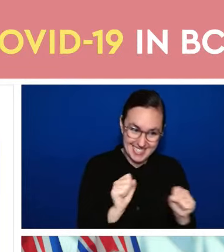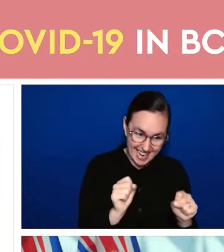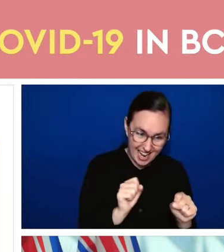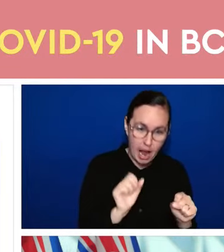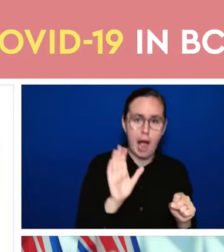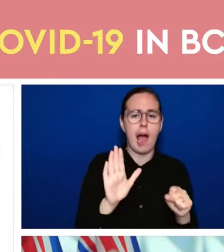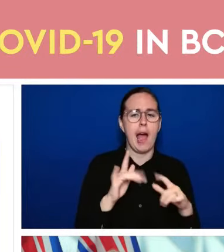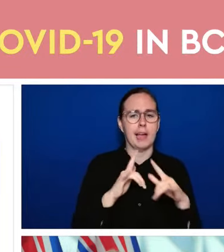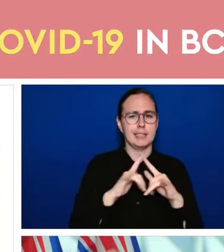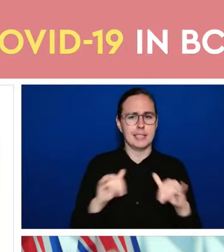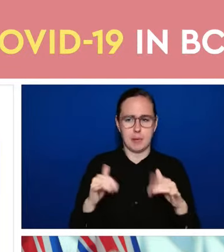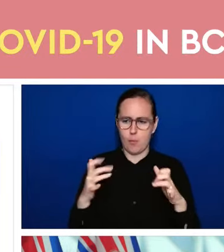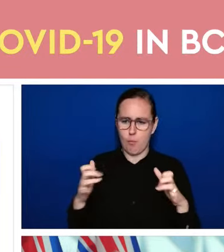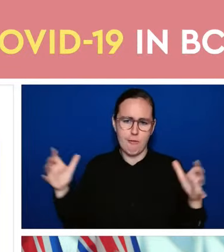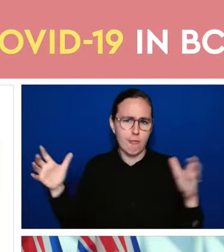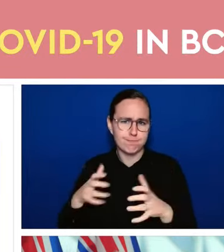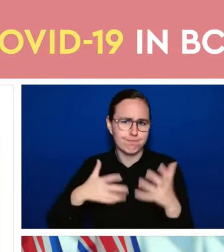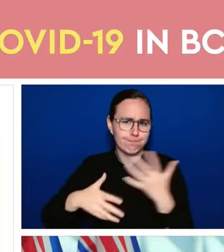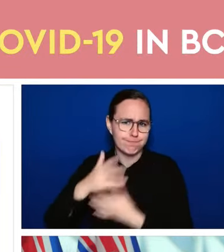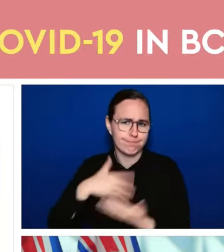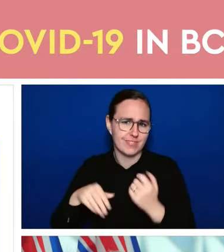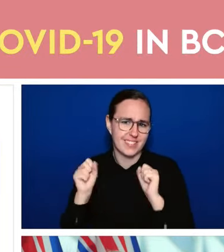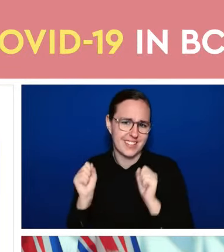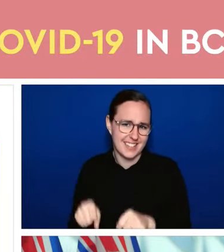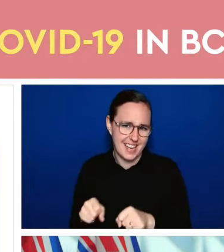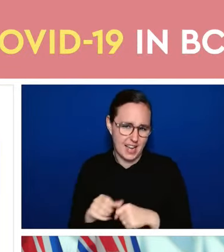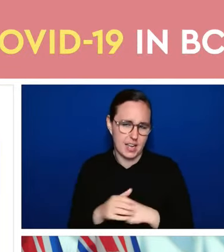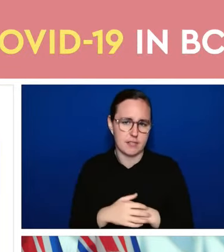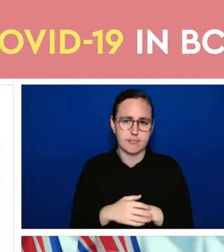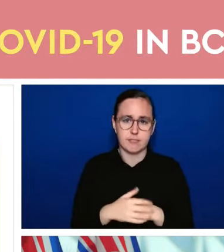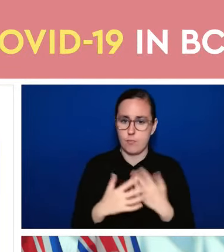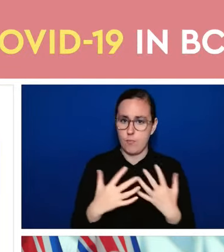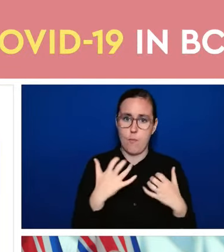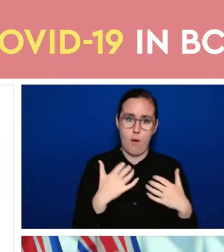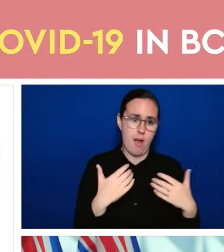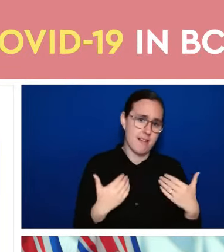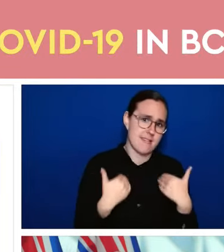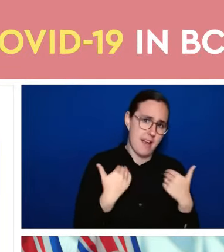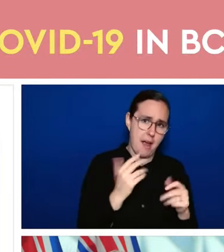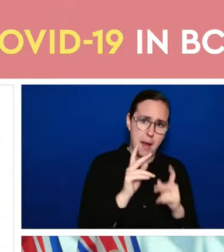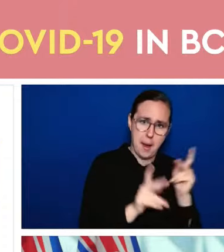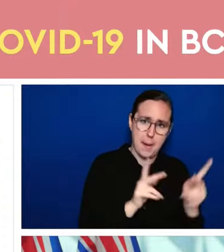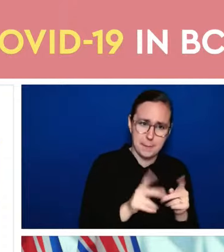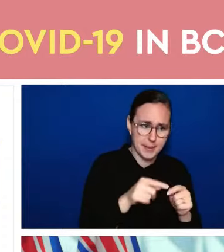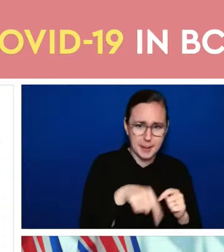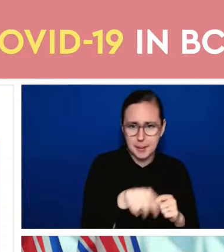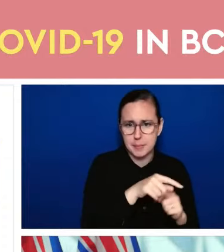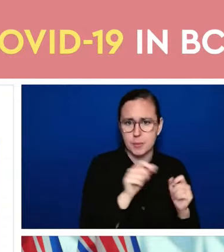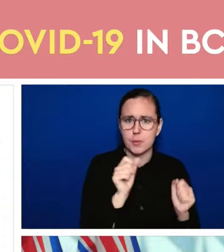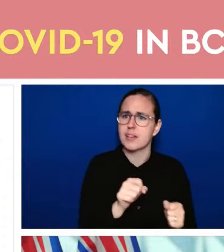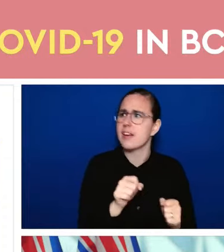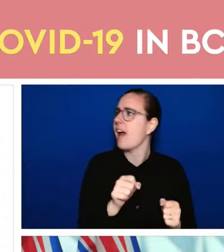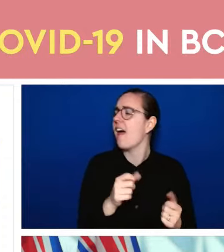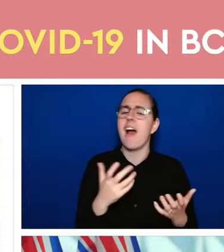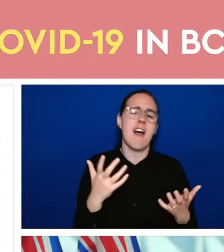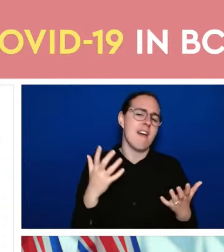activities sets it sustaining there nor any. And development